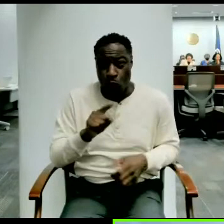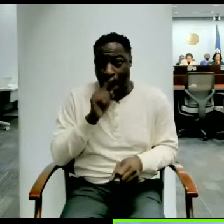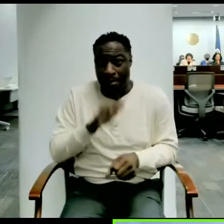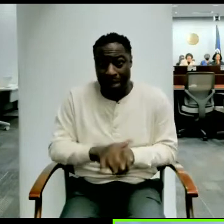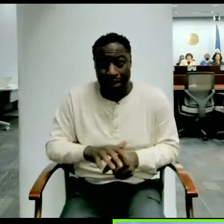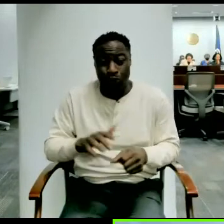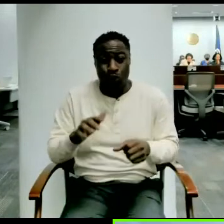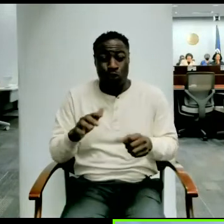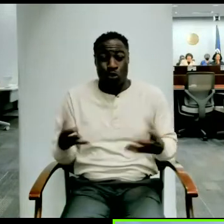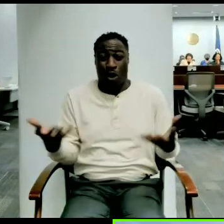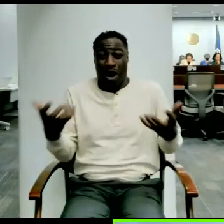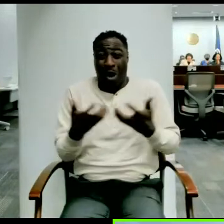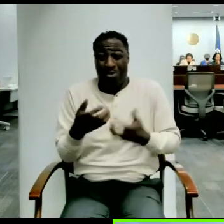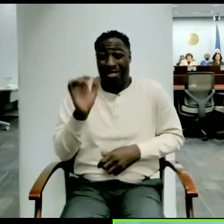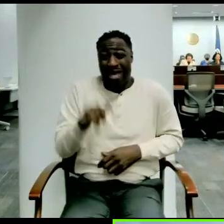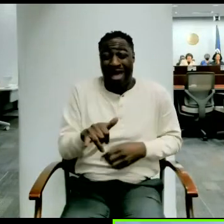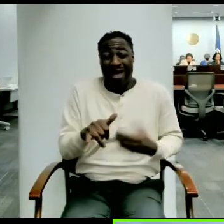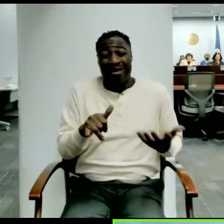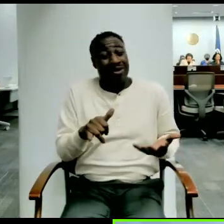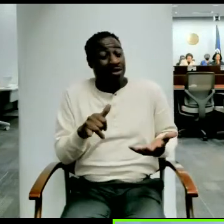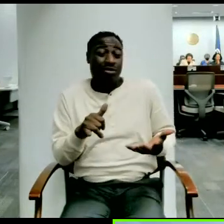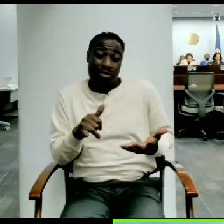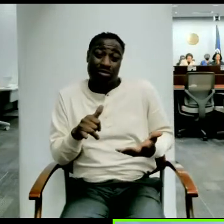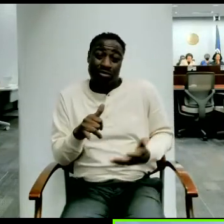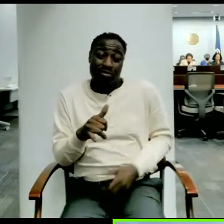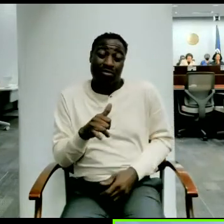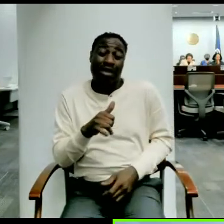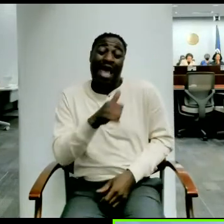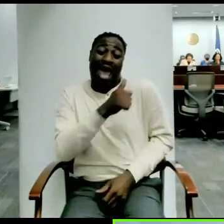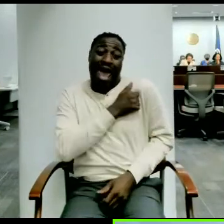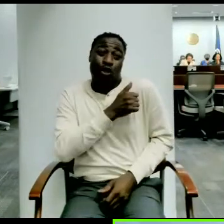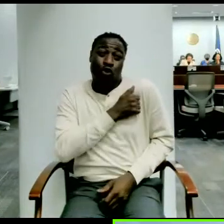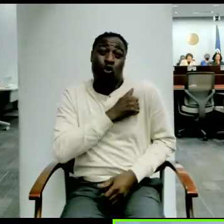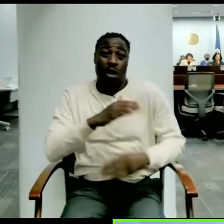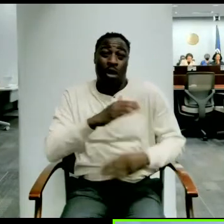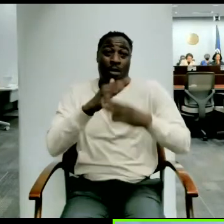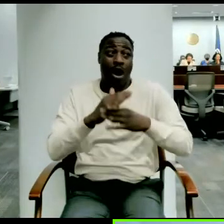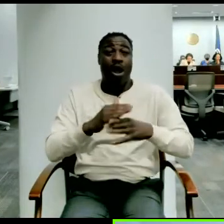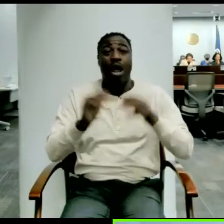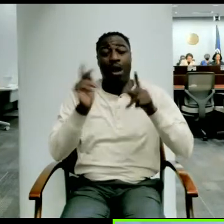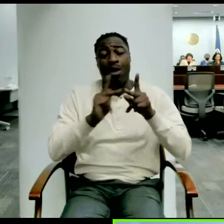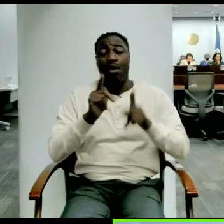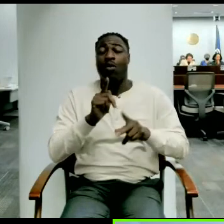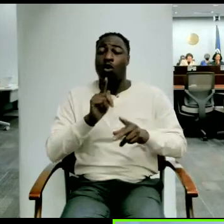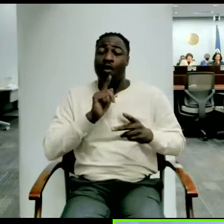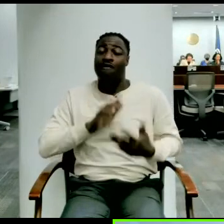is an attitudinal barrier that people with long COVID are really running up against and that can't,